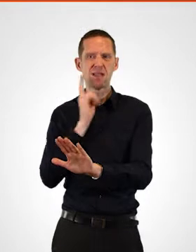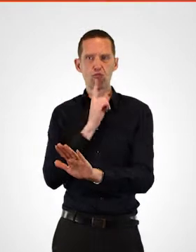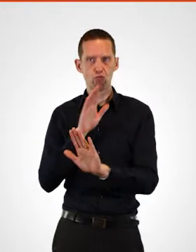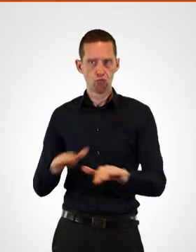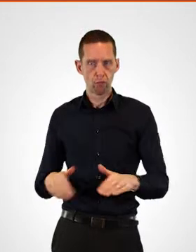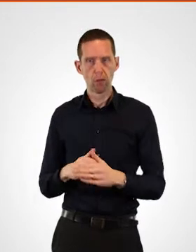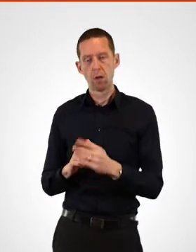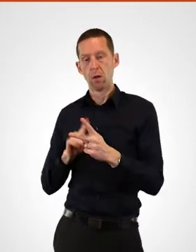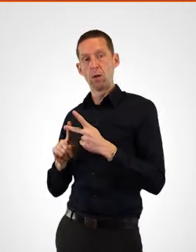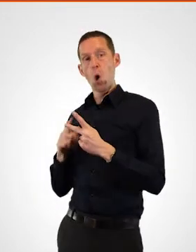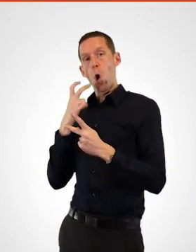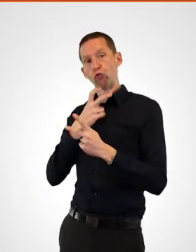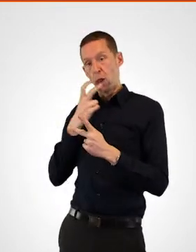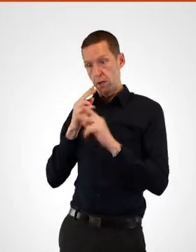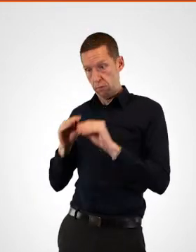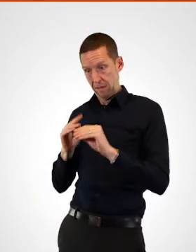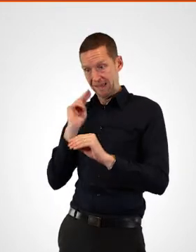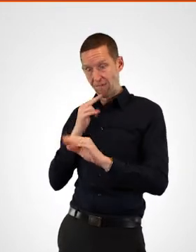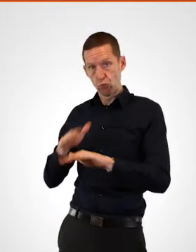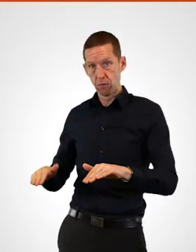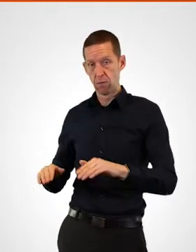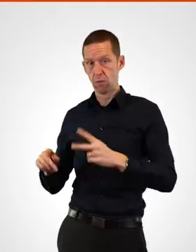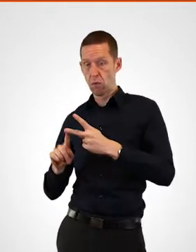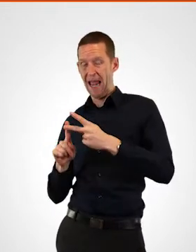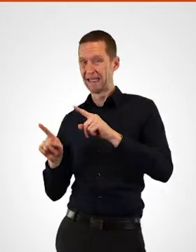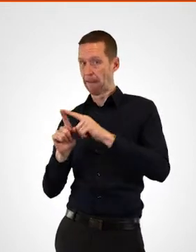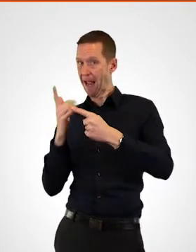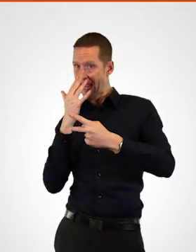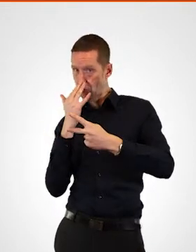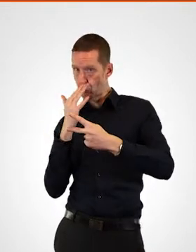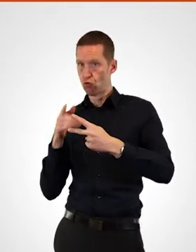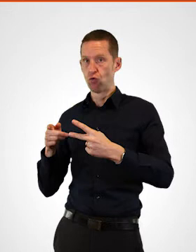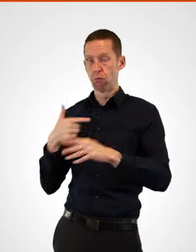Orally educated deaf children of the same age filmed in the same way